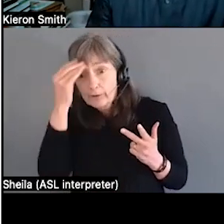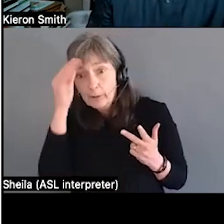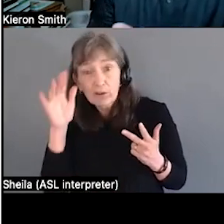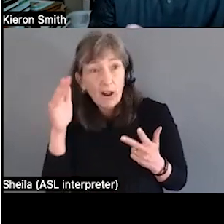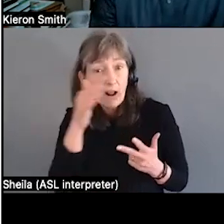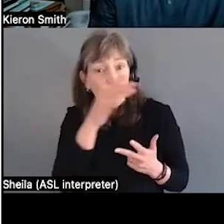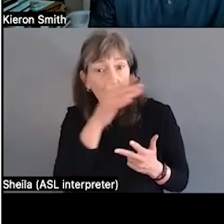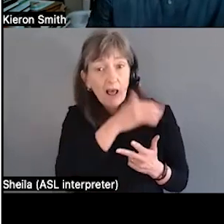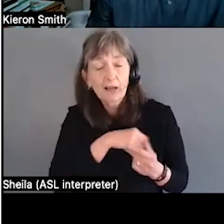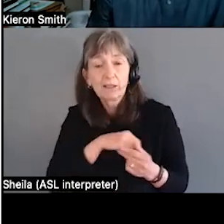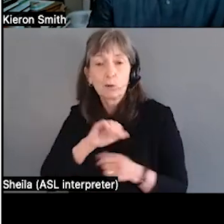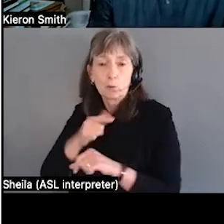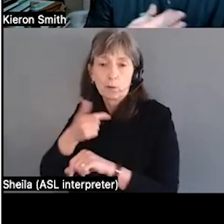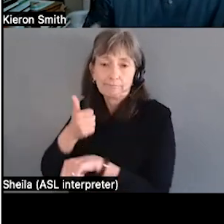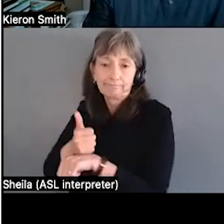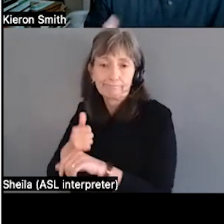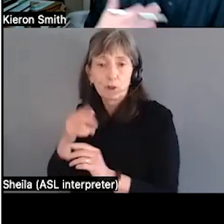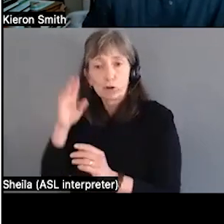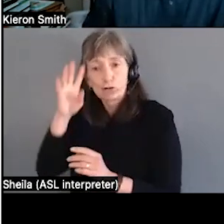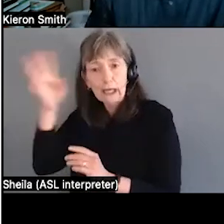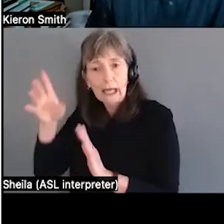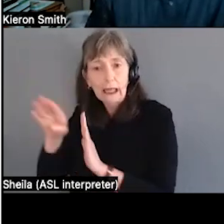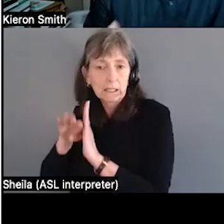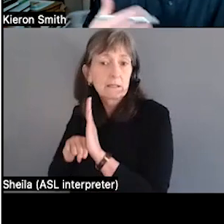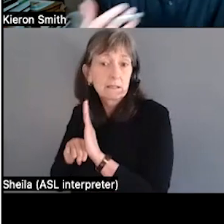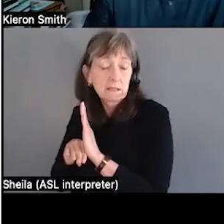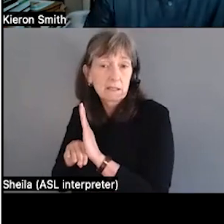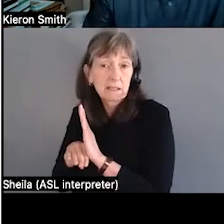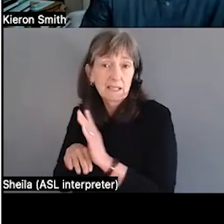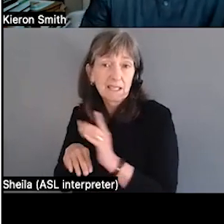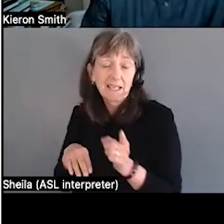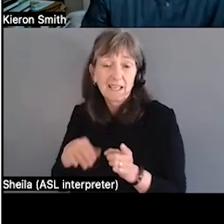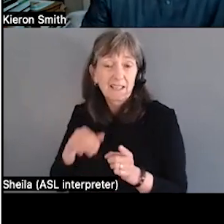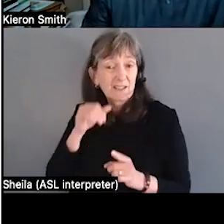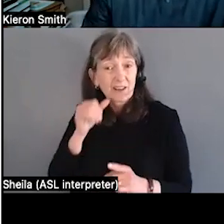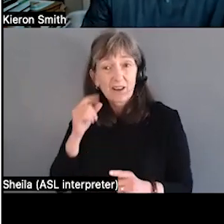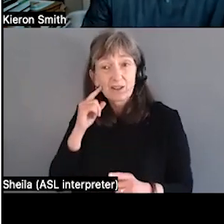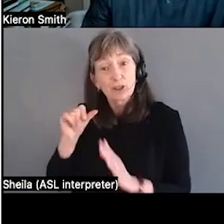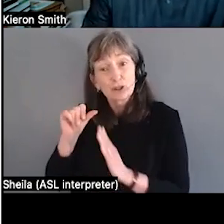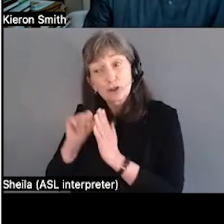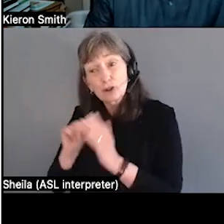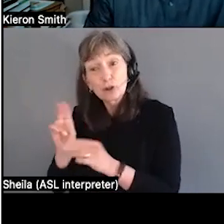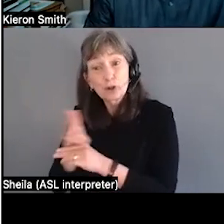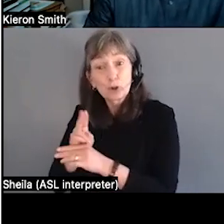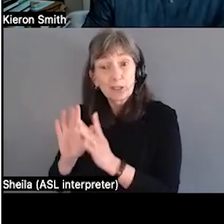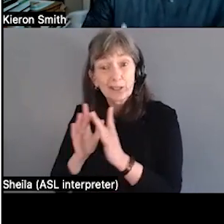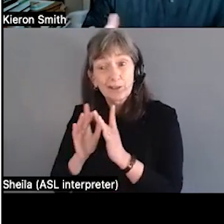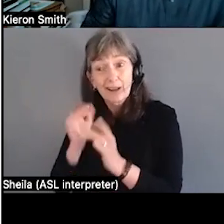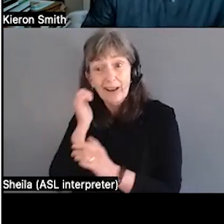helpful. Not internet. Surgeons are not using the internet every day to search for these books. They